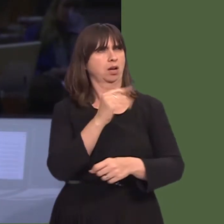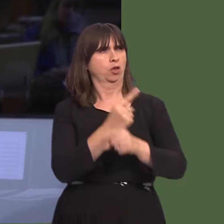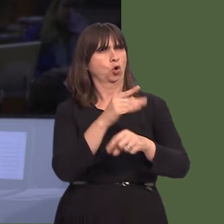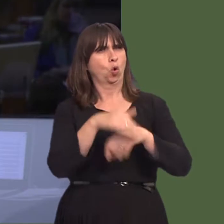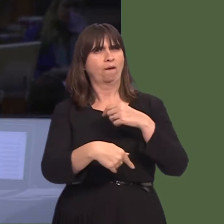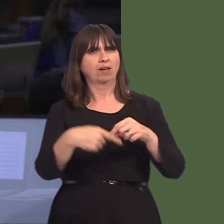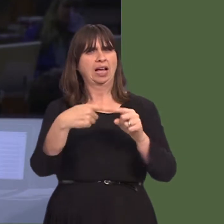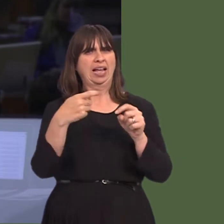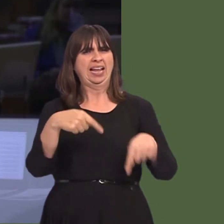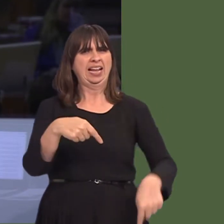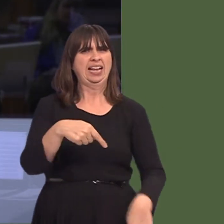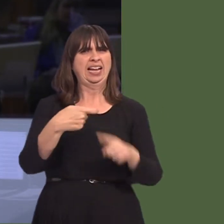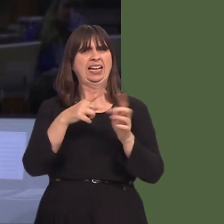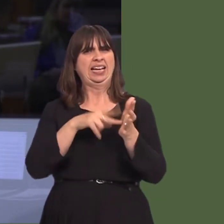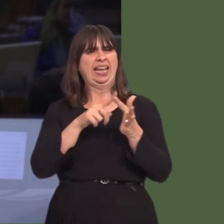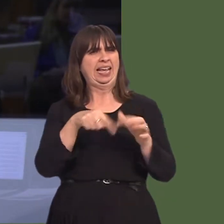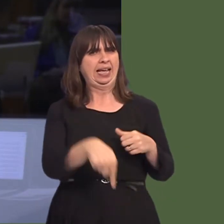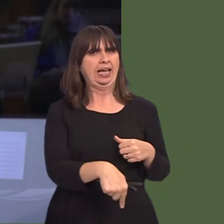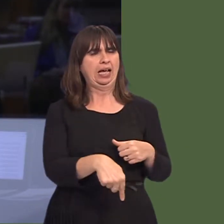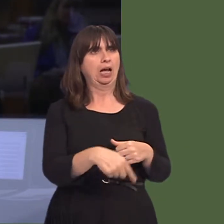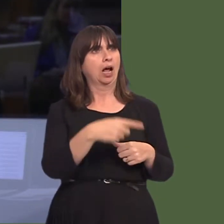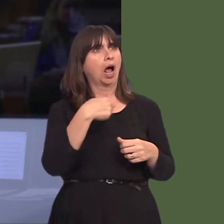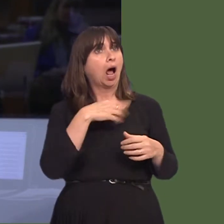wouldn't get an appointment for two years minimum, but if she wanted, or could afford,